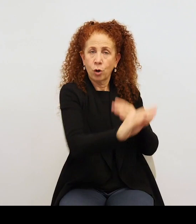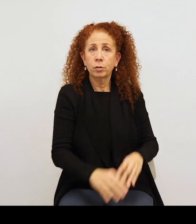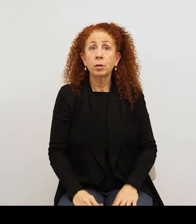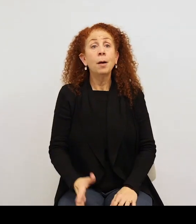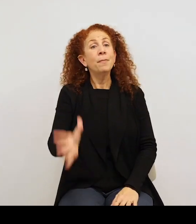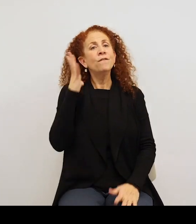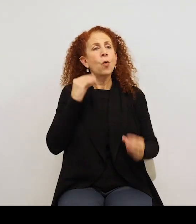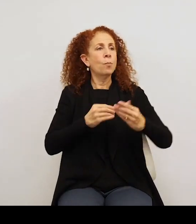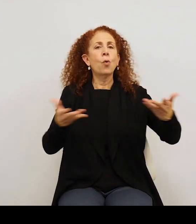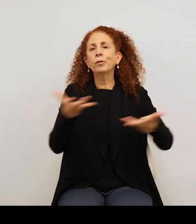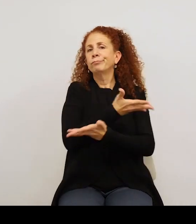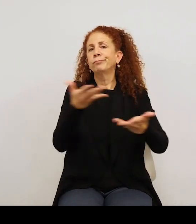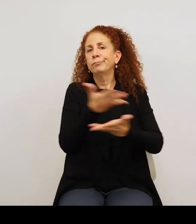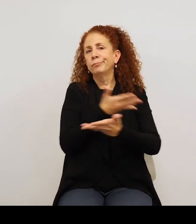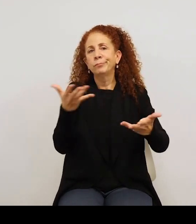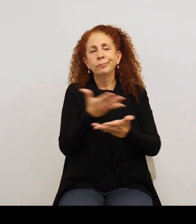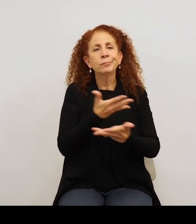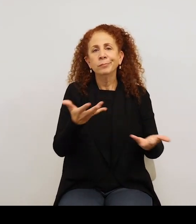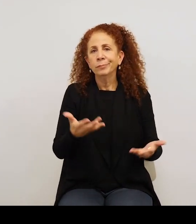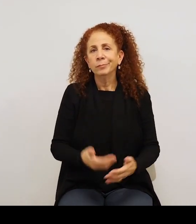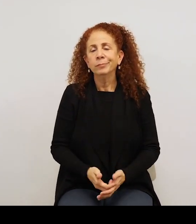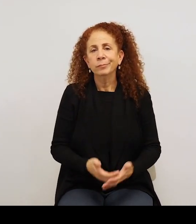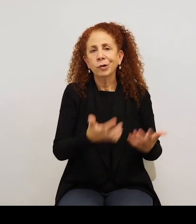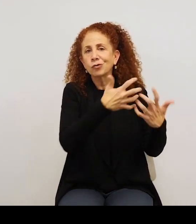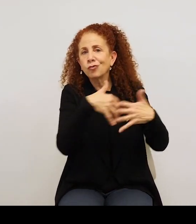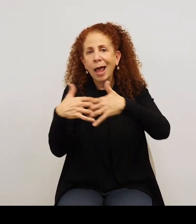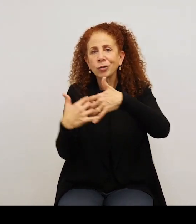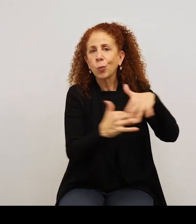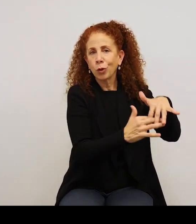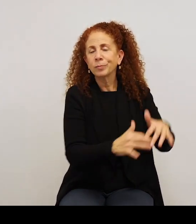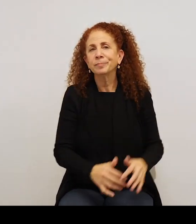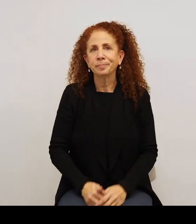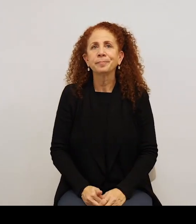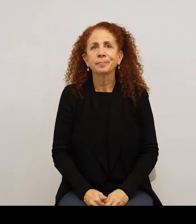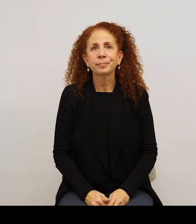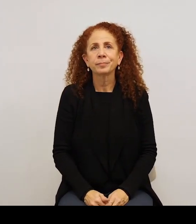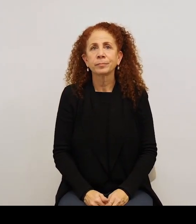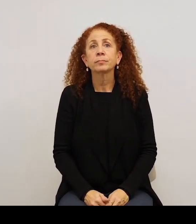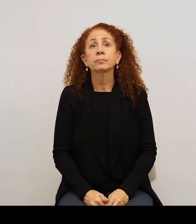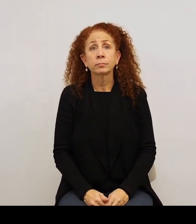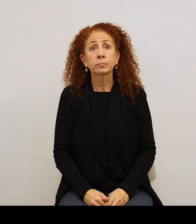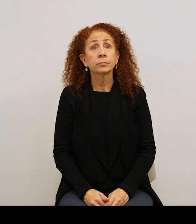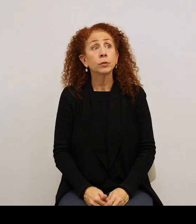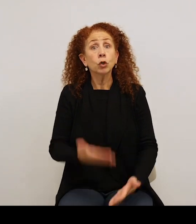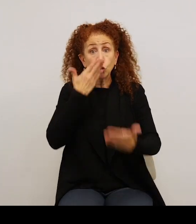much more a gradual transition. And so there were lots of good intentions,